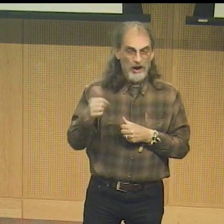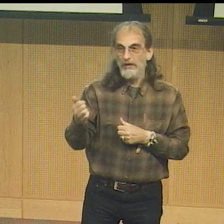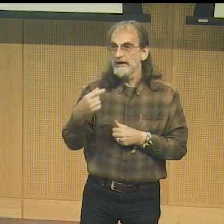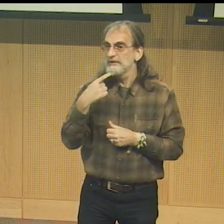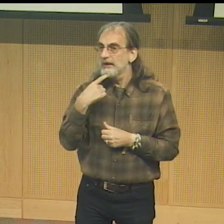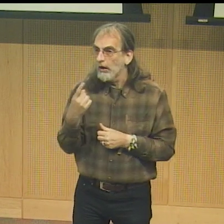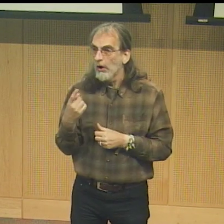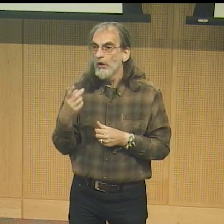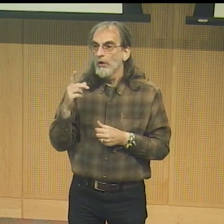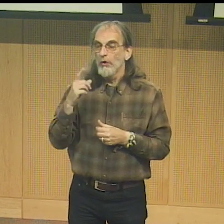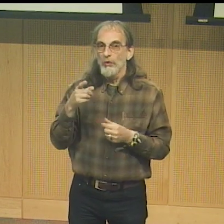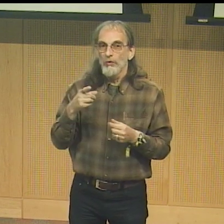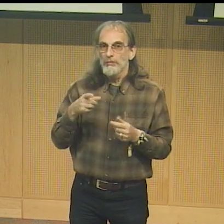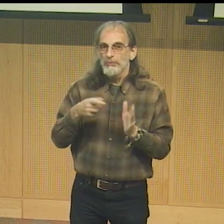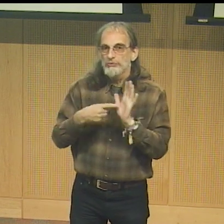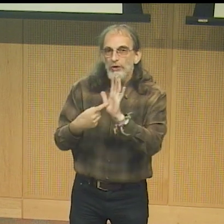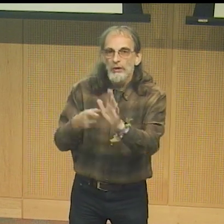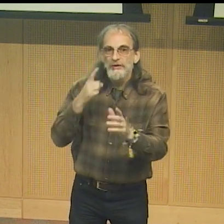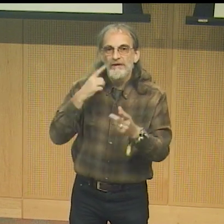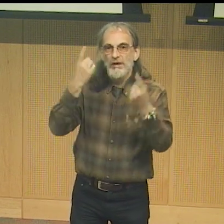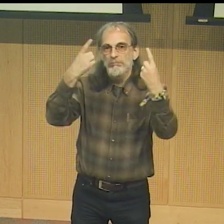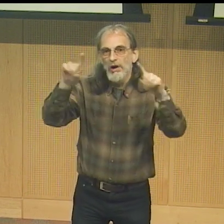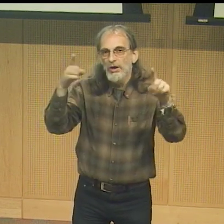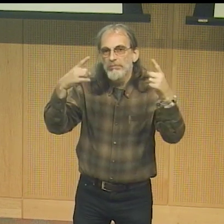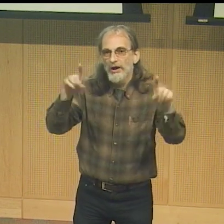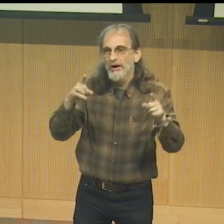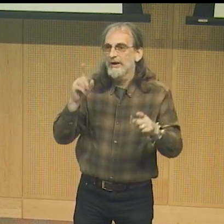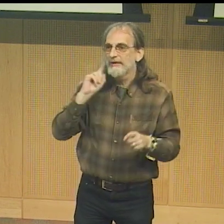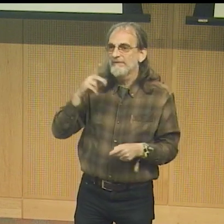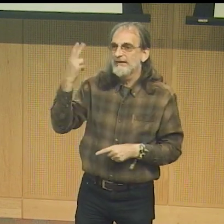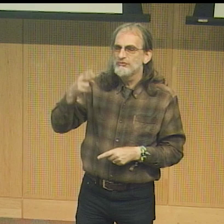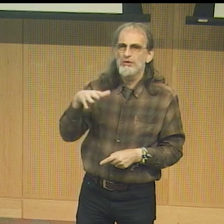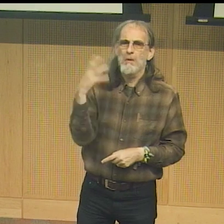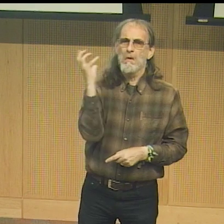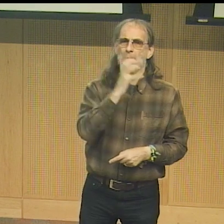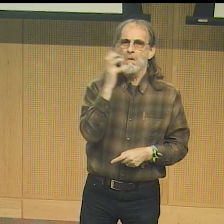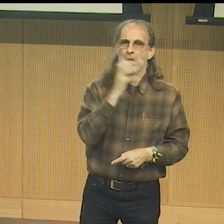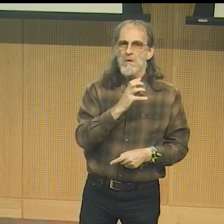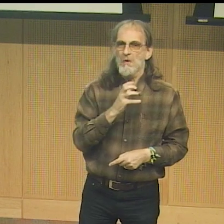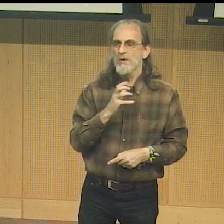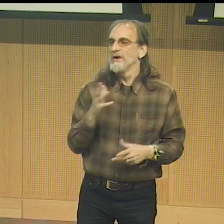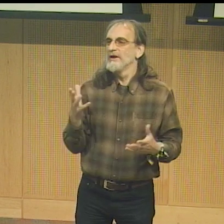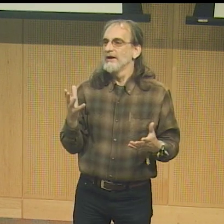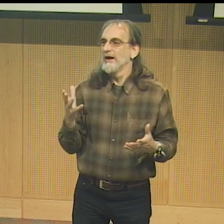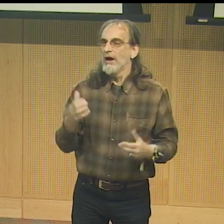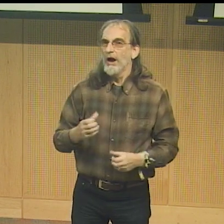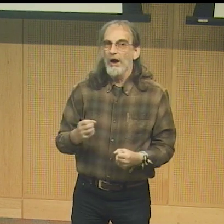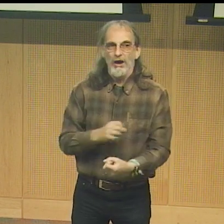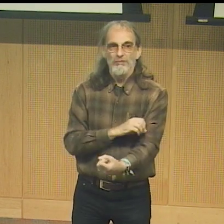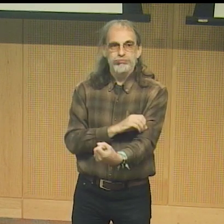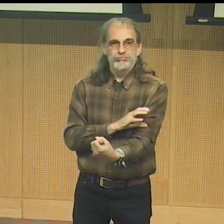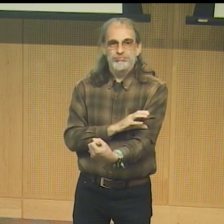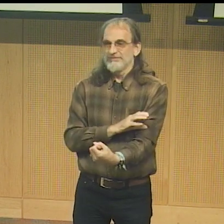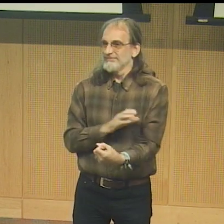Other people have said to me that focusing on positive Deaf achievements and the positive aspect of Deaf history is